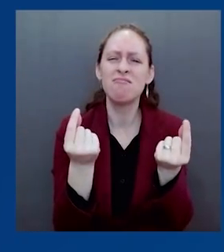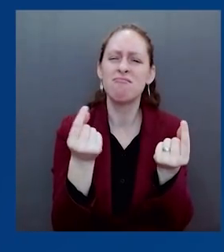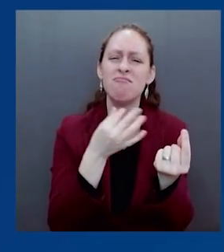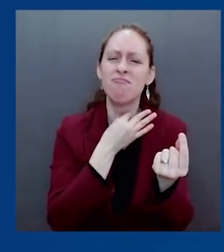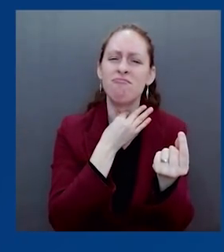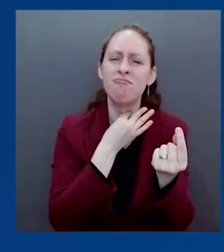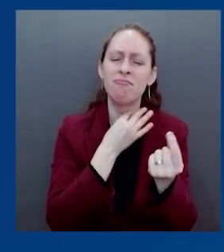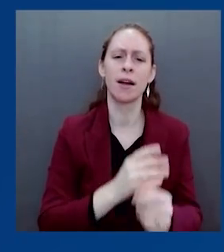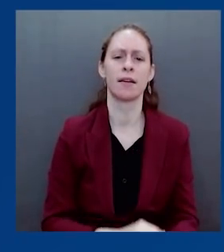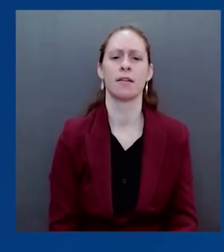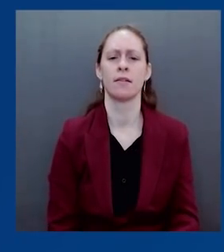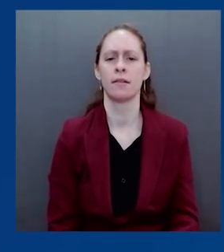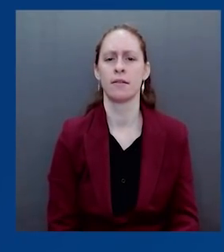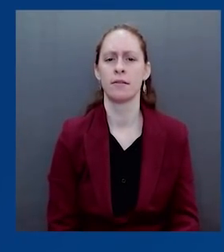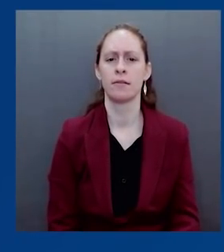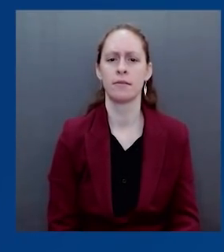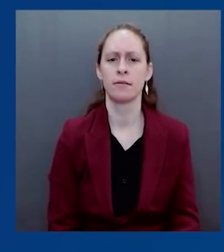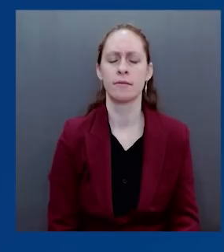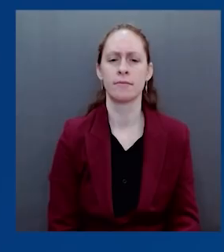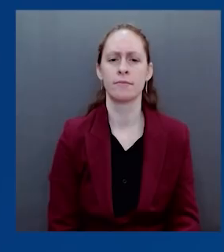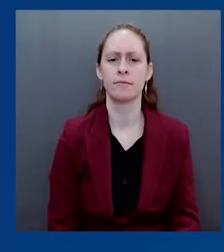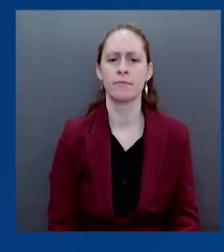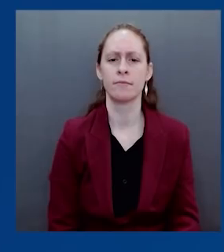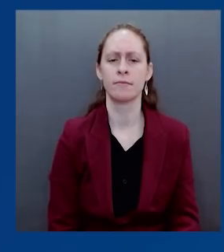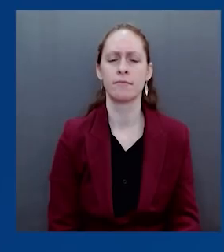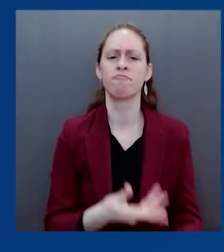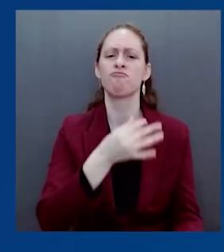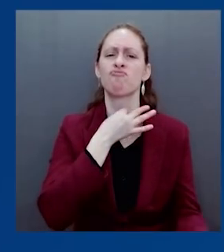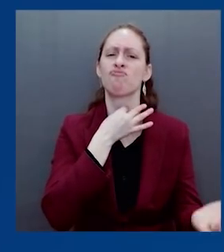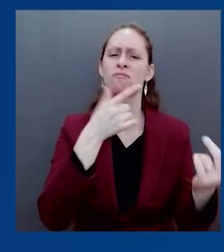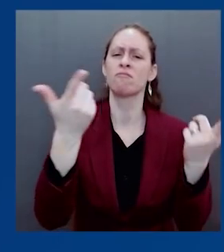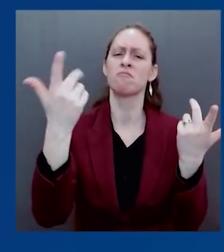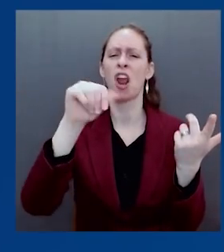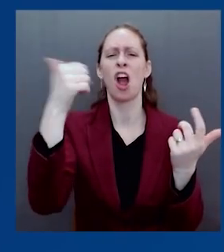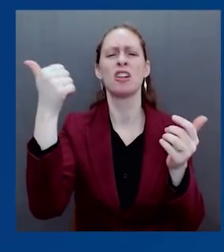how does Omicron compare to other sort of seasonal illnesses